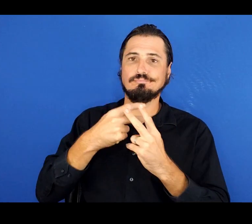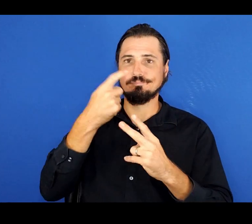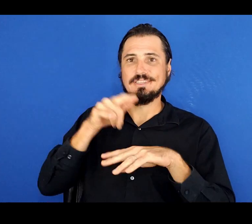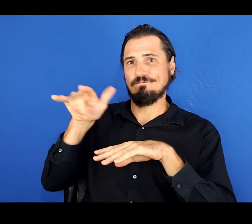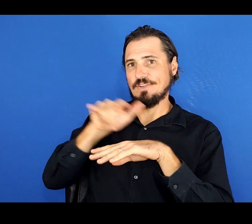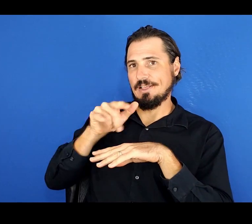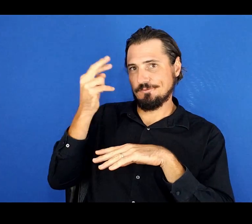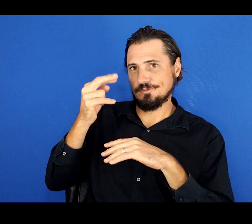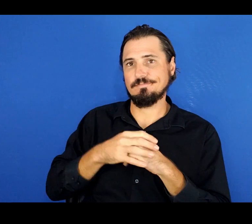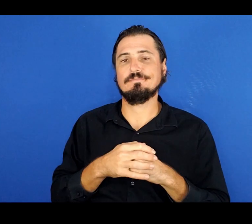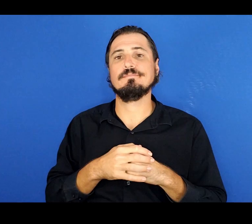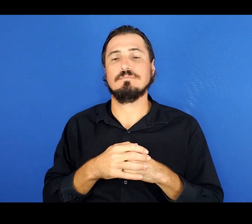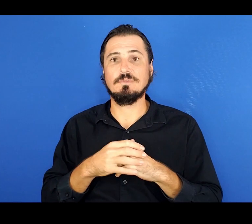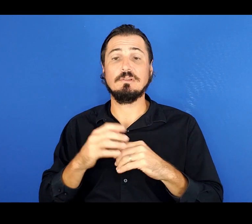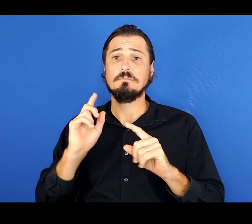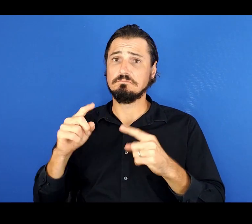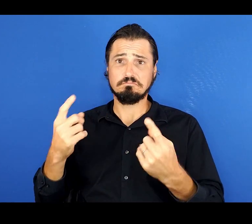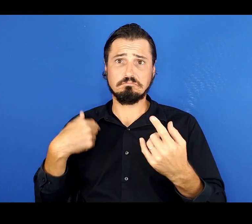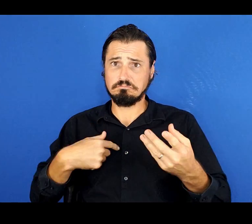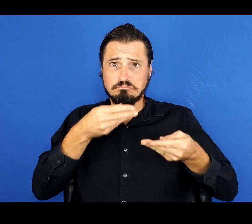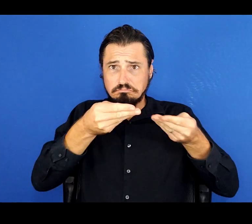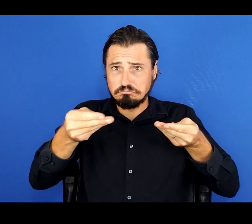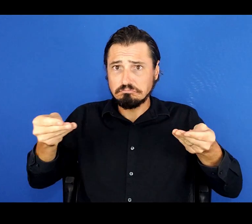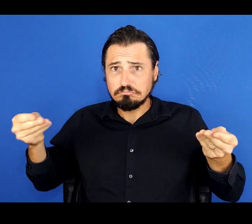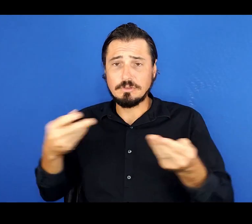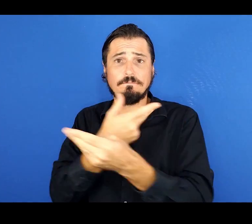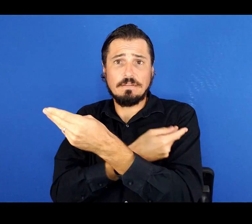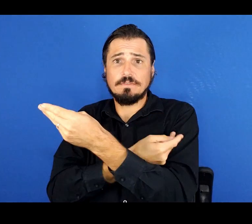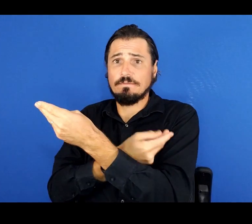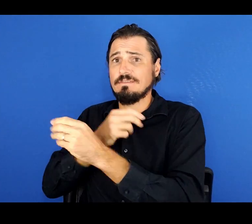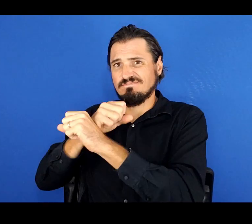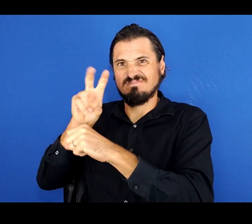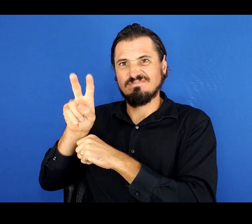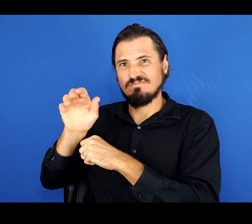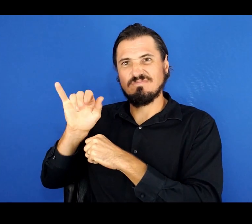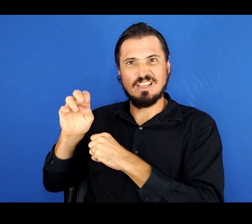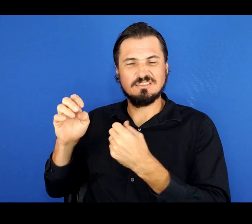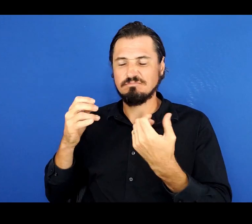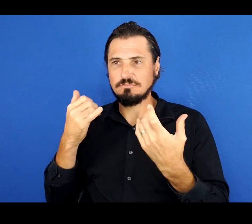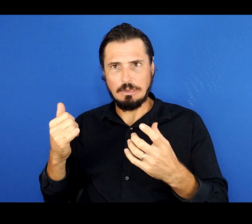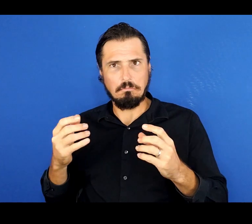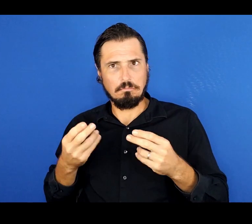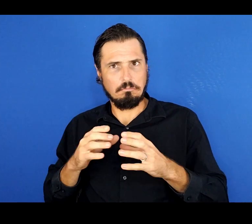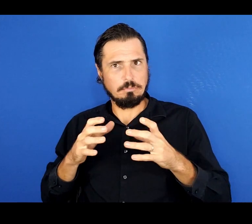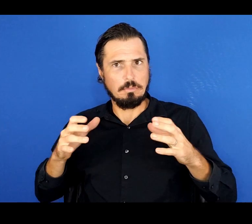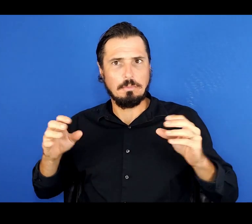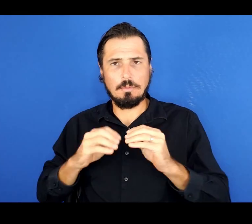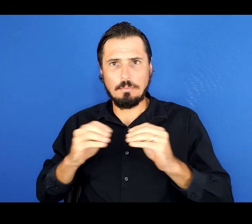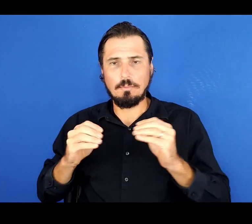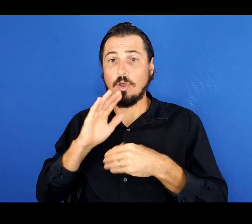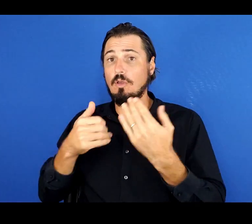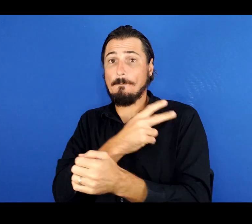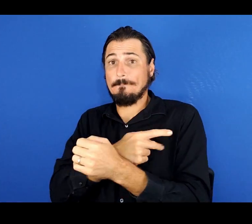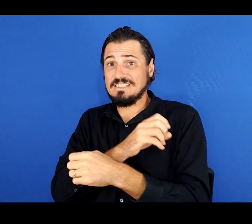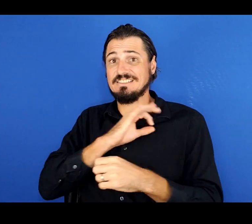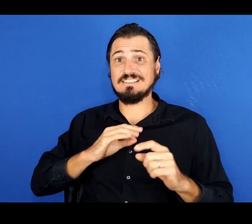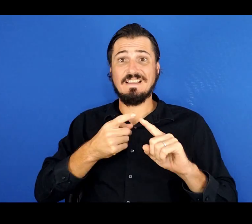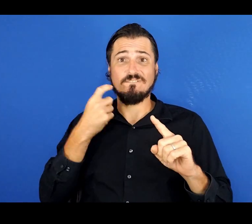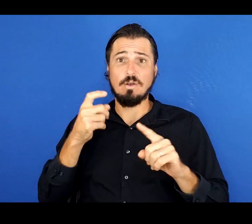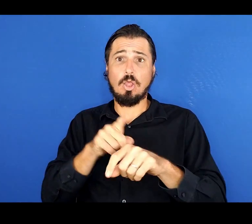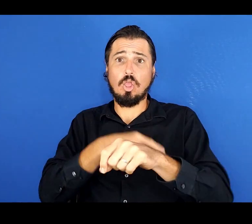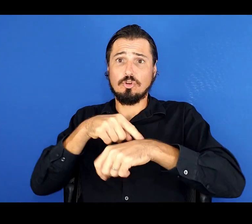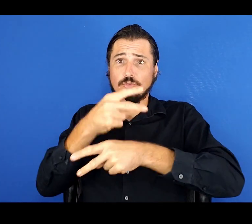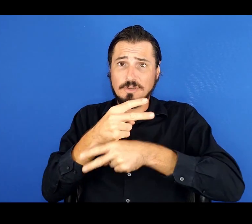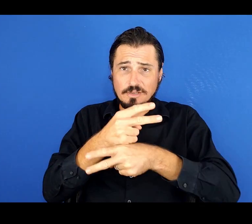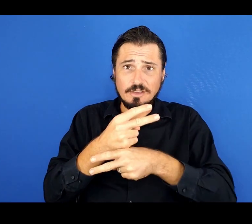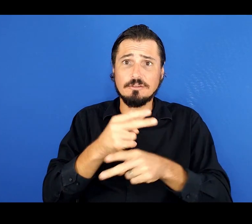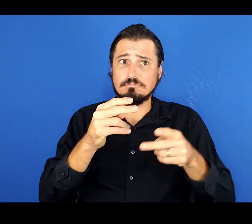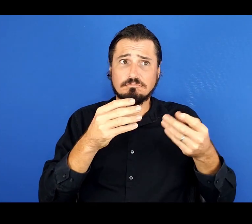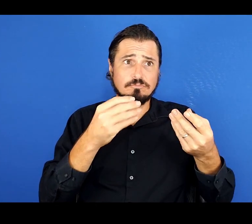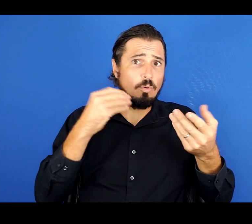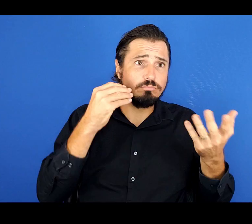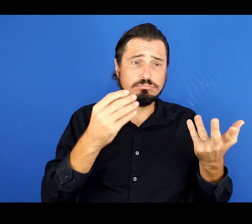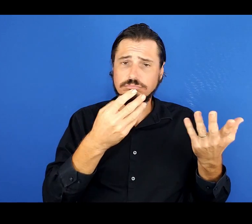Our phased vaccine distribution program is active and expanding on Kaua‘i. All patients and staff at large long-term care facilities have been offered vaccines, as have healthcare workers.